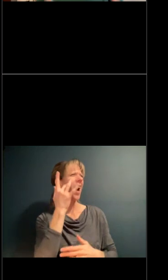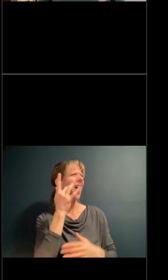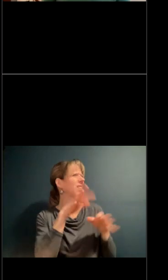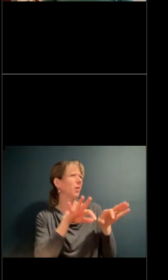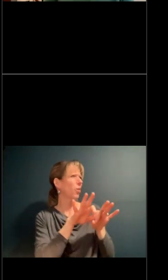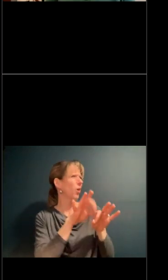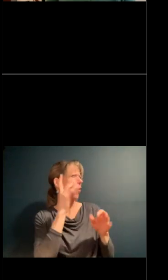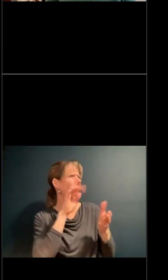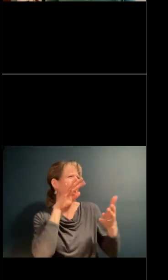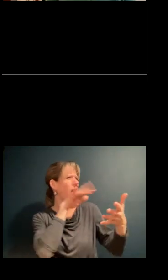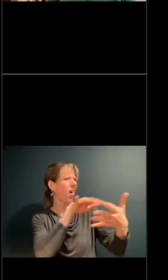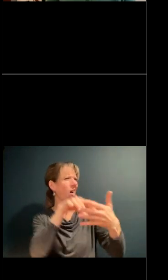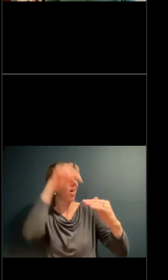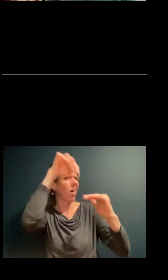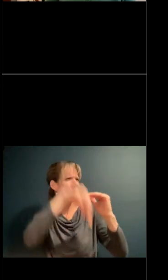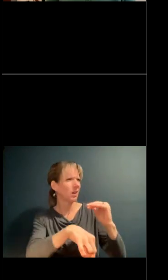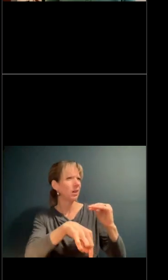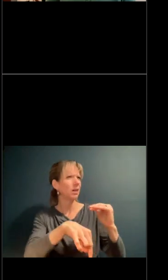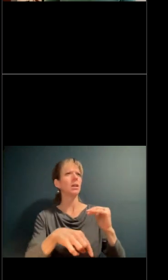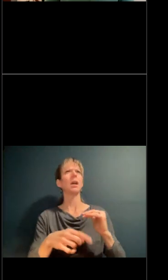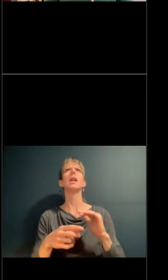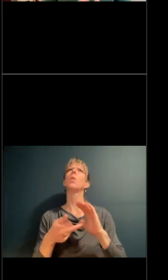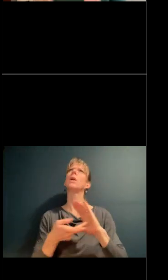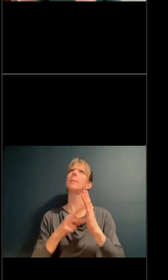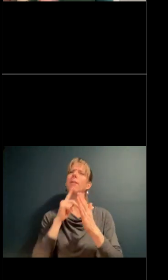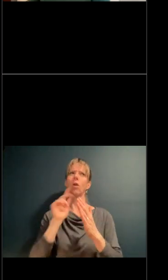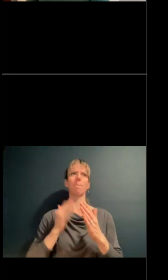like in our own local communities? We are going to come back to this in